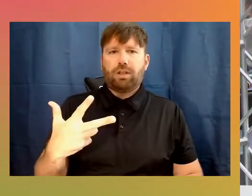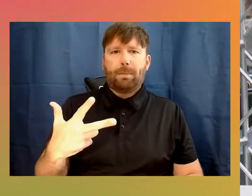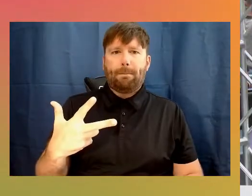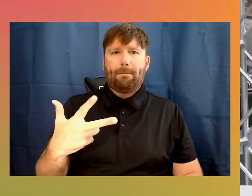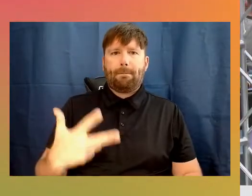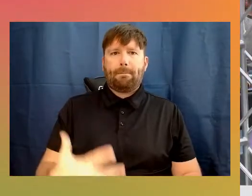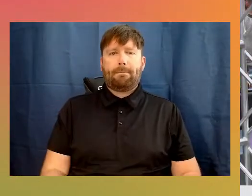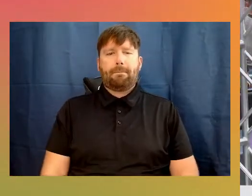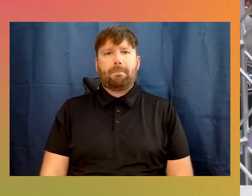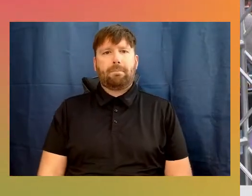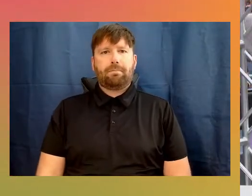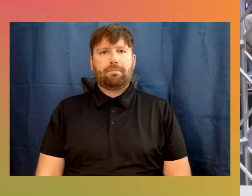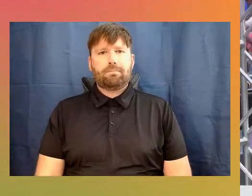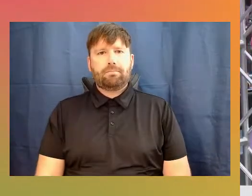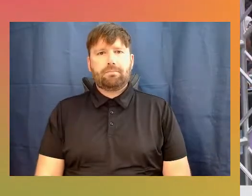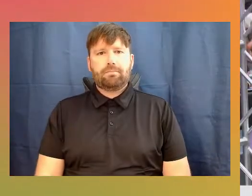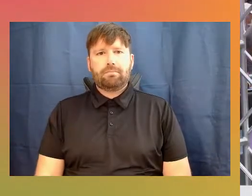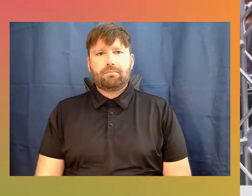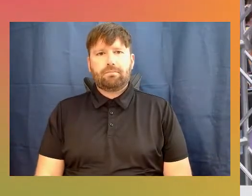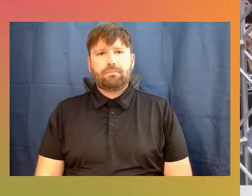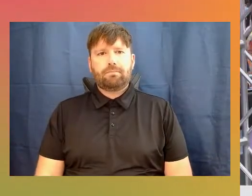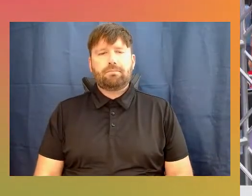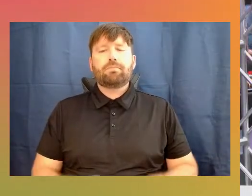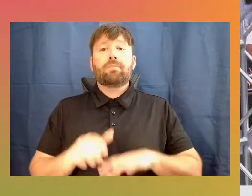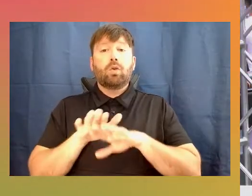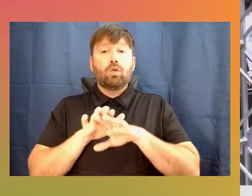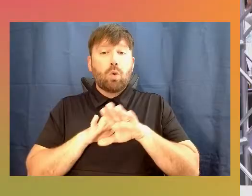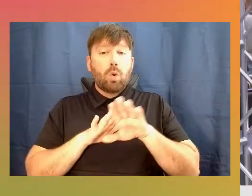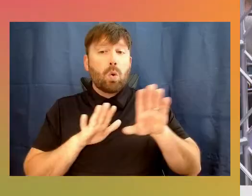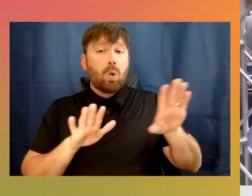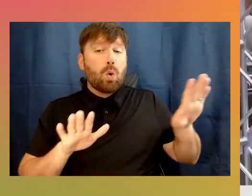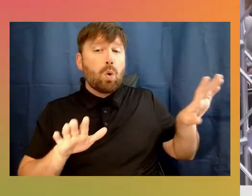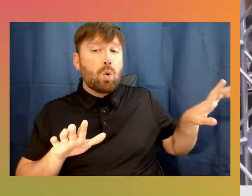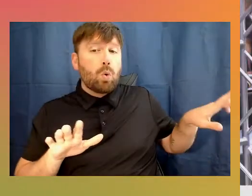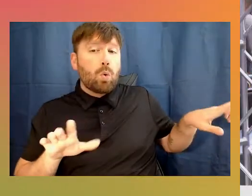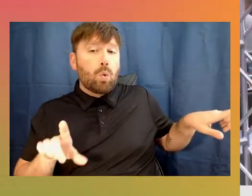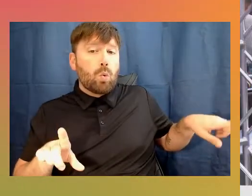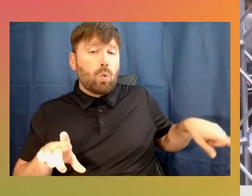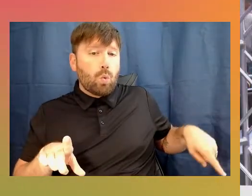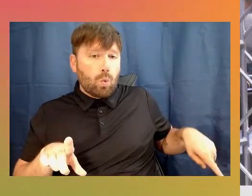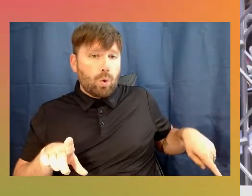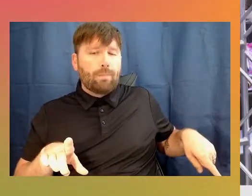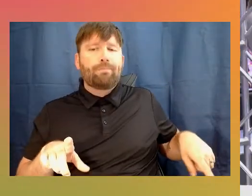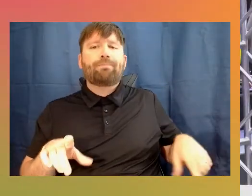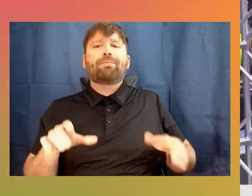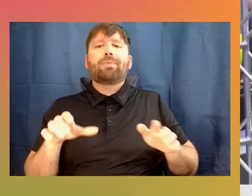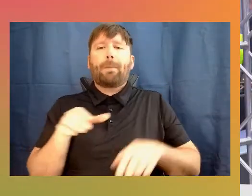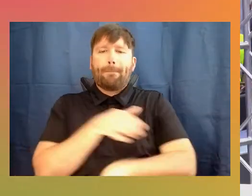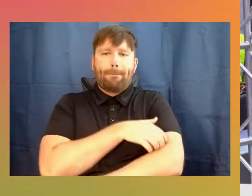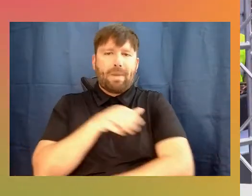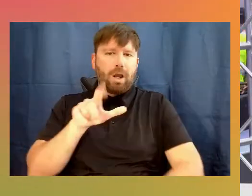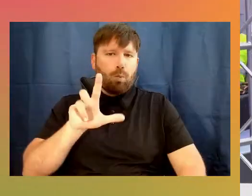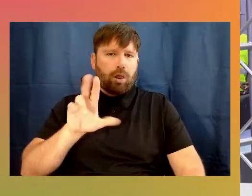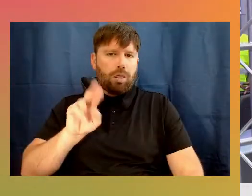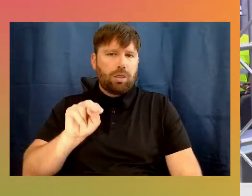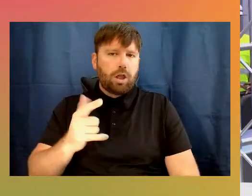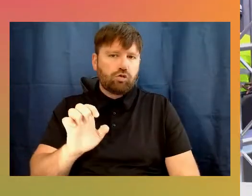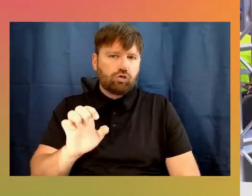WARRIOR THREE.